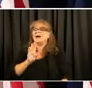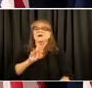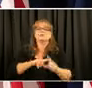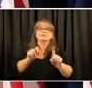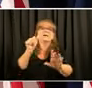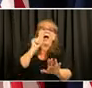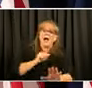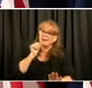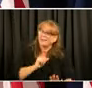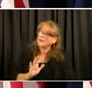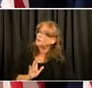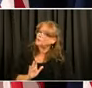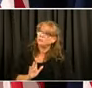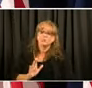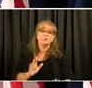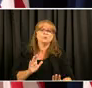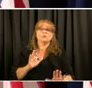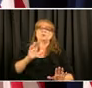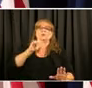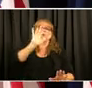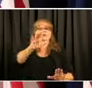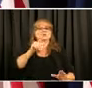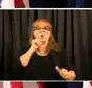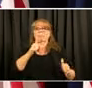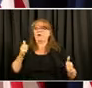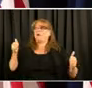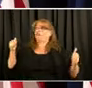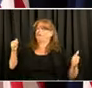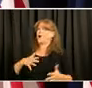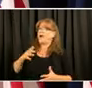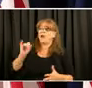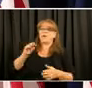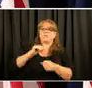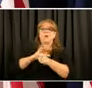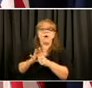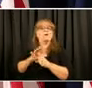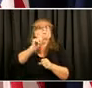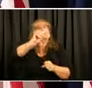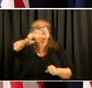for fear not a time for anxiety a time for caution and together we'll get through this questions